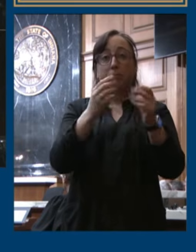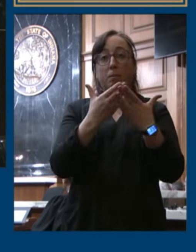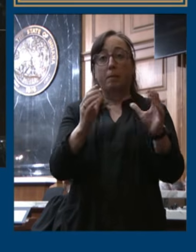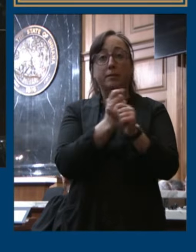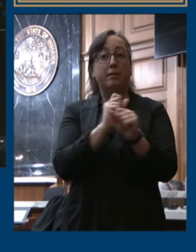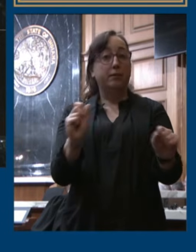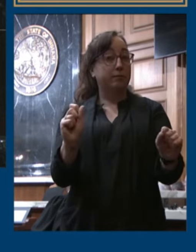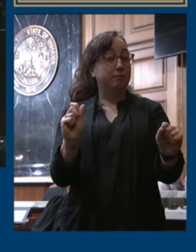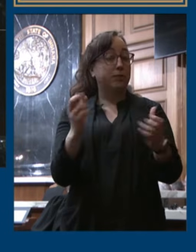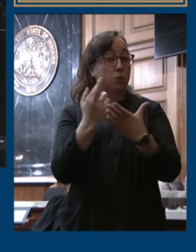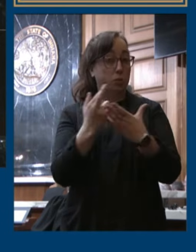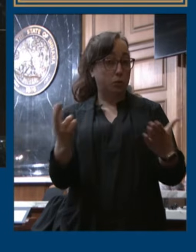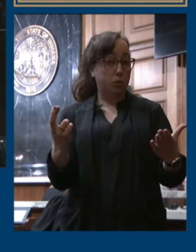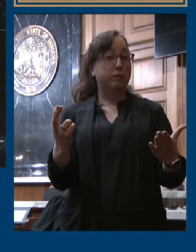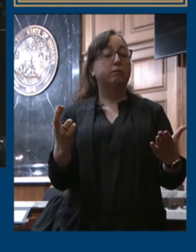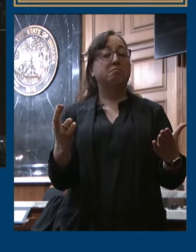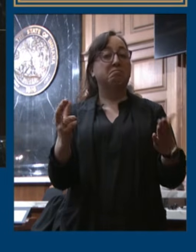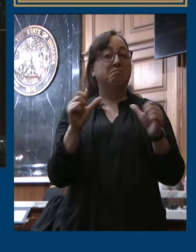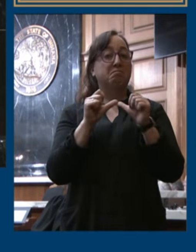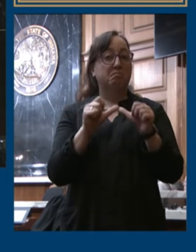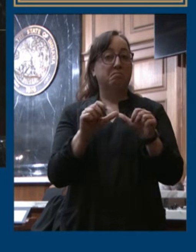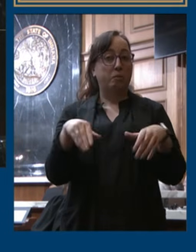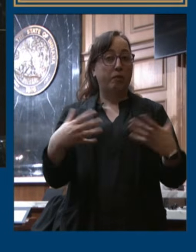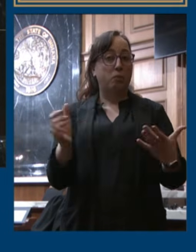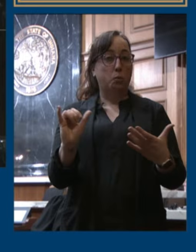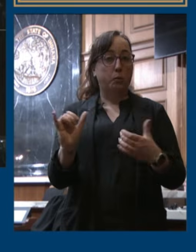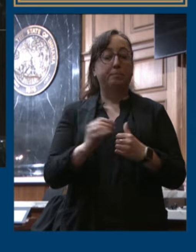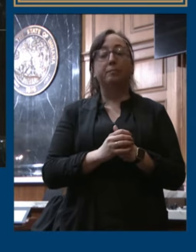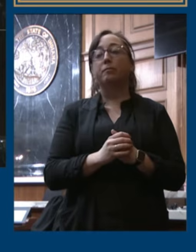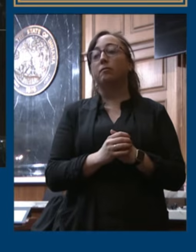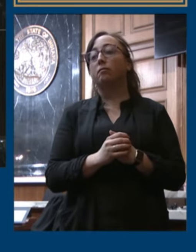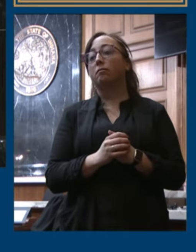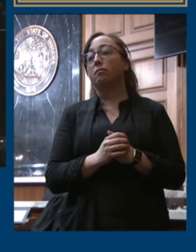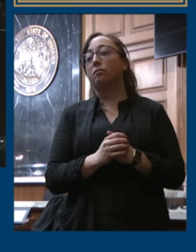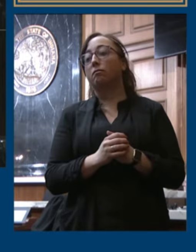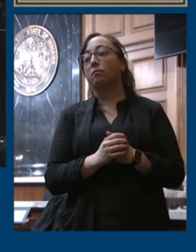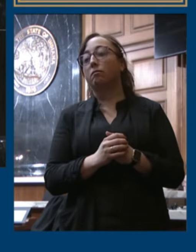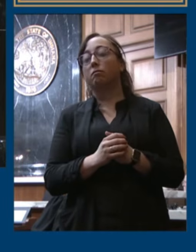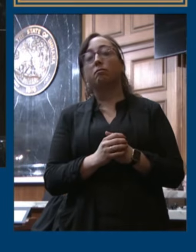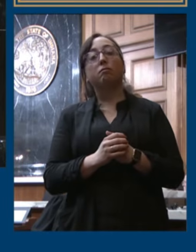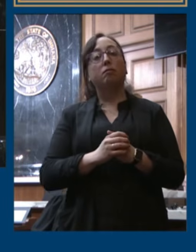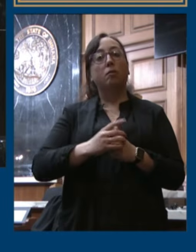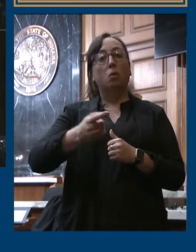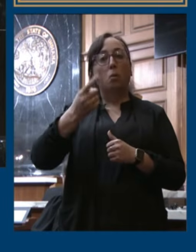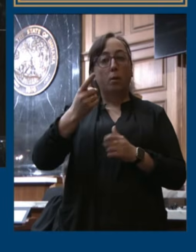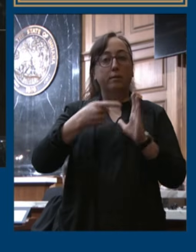RESOURCES ARE USED WISELY. FOR A PIONEERING EXAMPLE, LET'S HEAD TO GRANT COUNTY